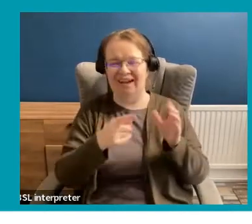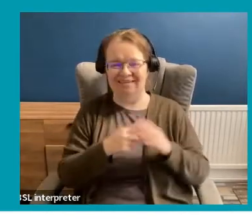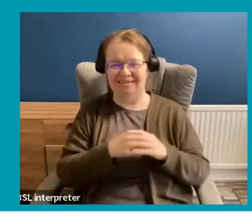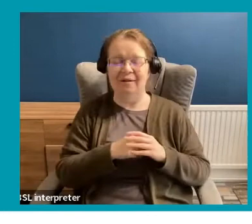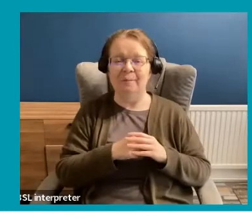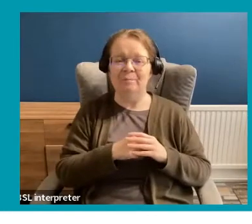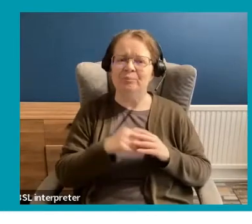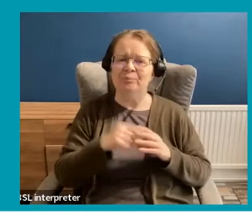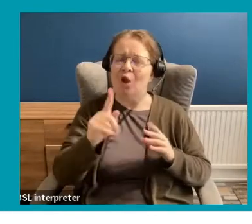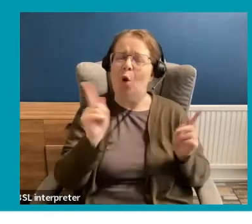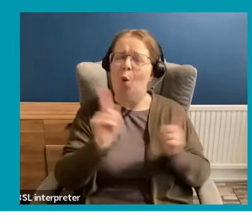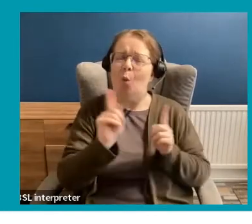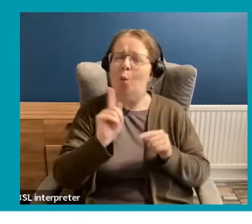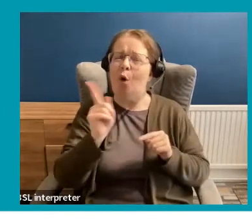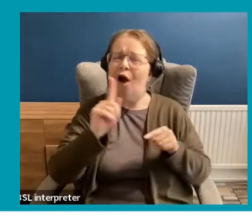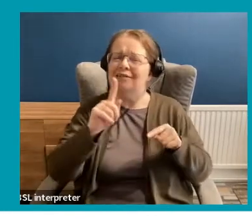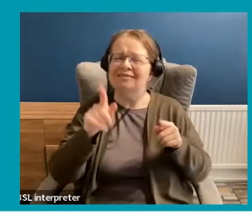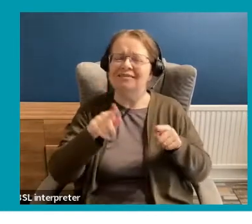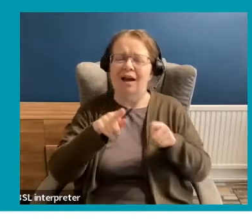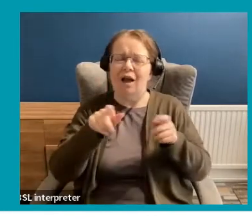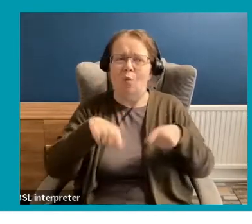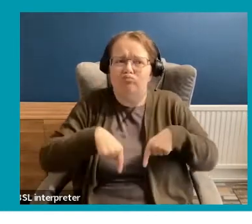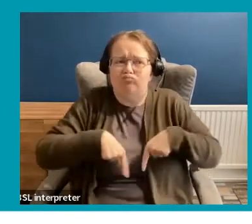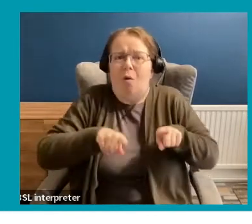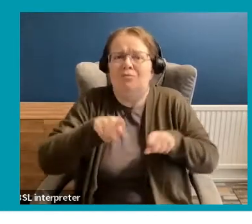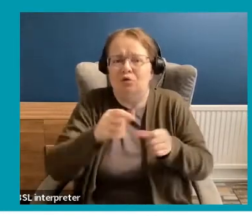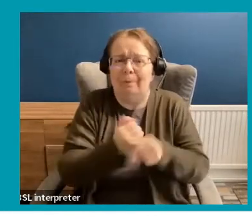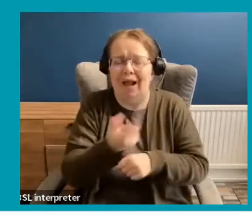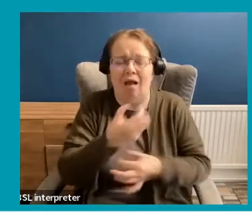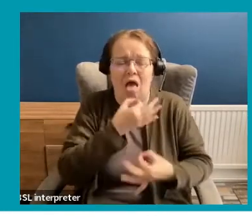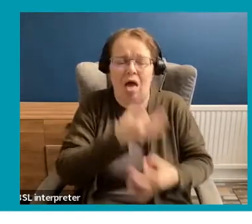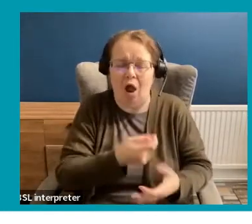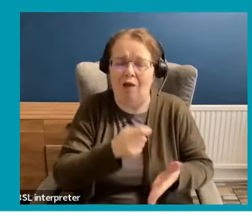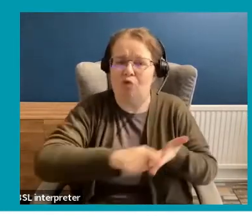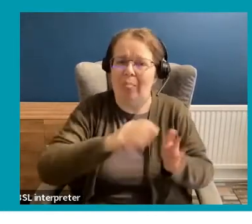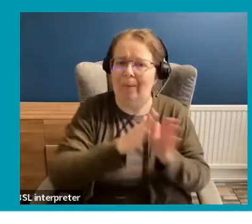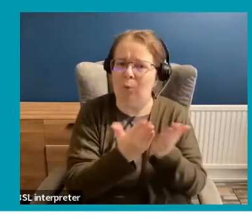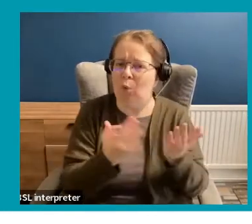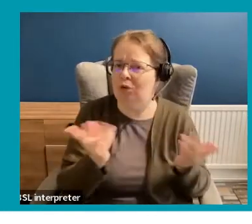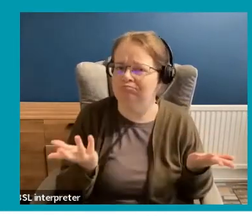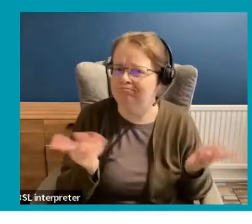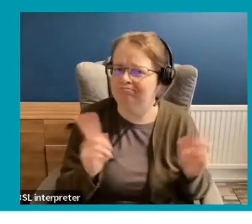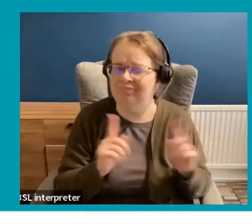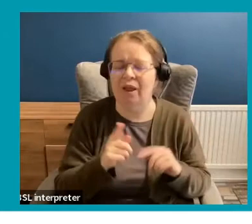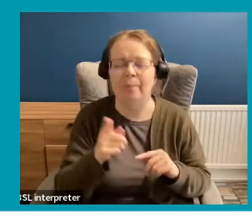What prompted you to read the book itself? A few things prompted it.